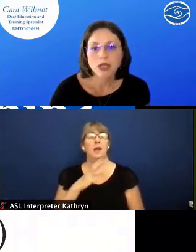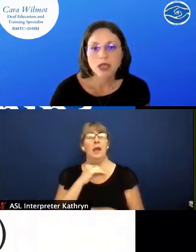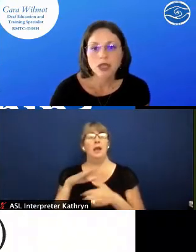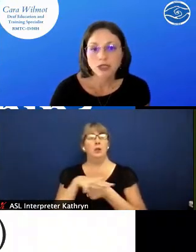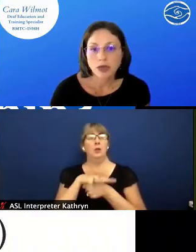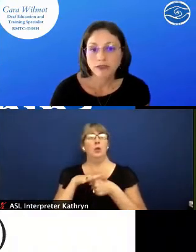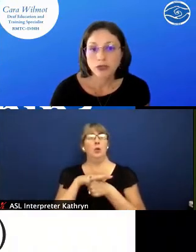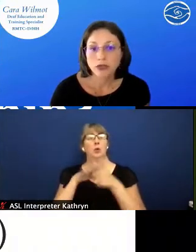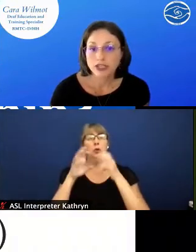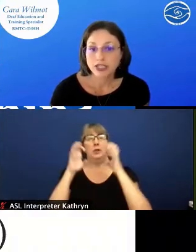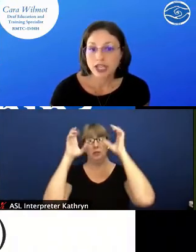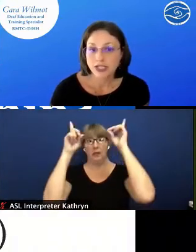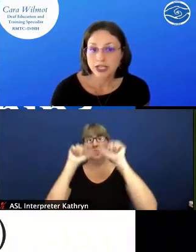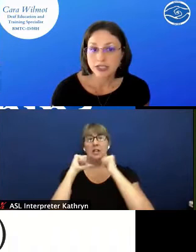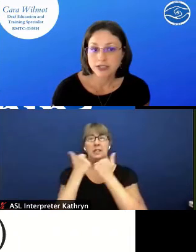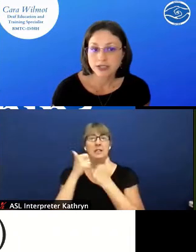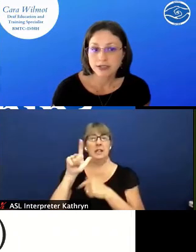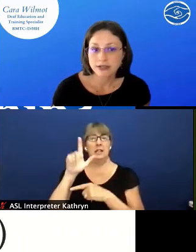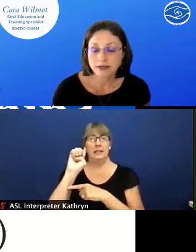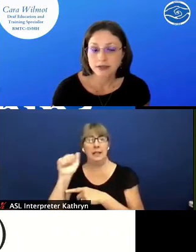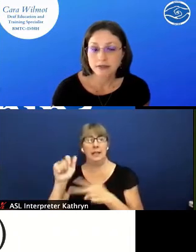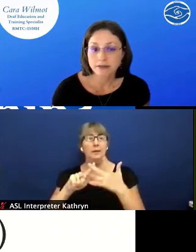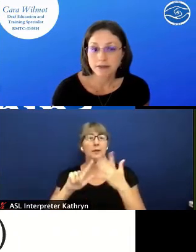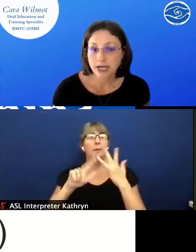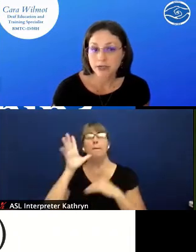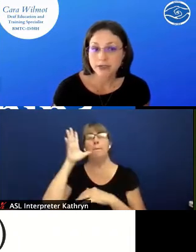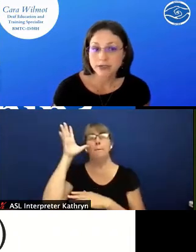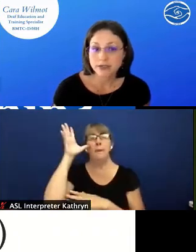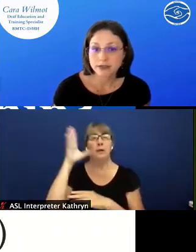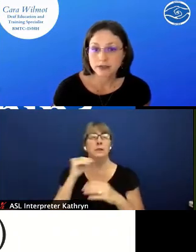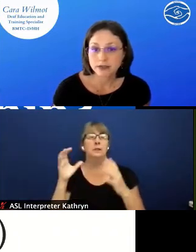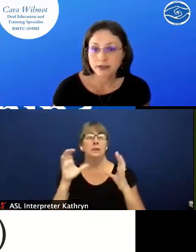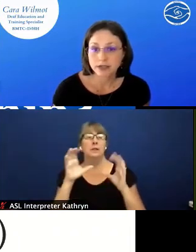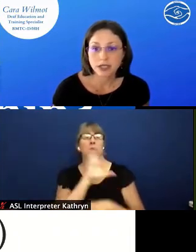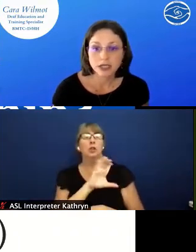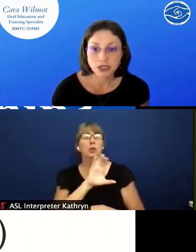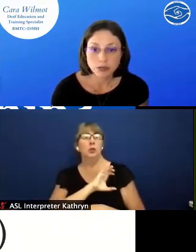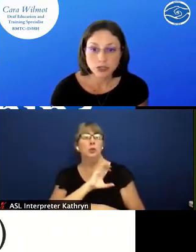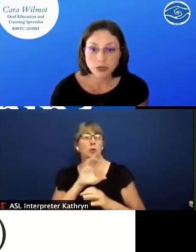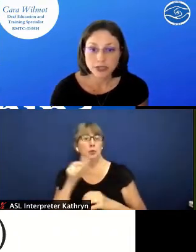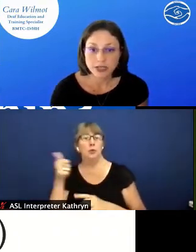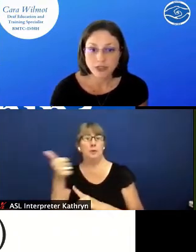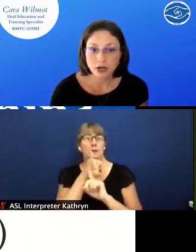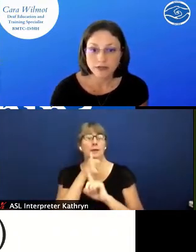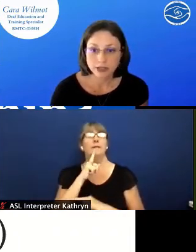You also have local education agencies, parents, consumers who are deaf and hard of hearing,